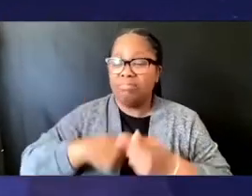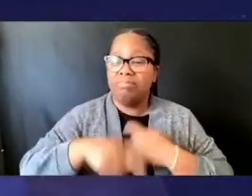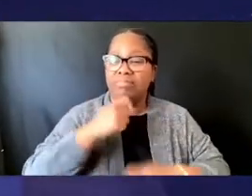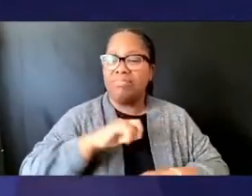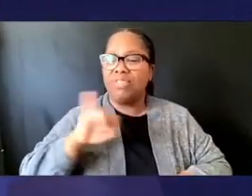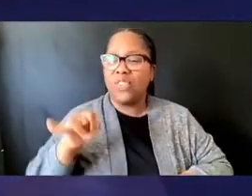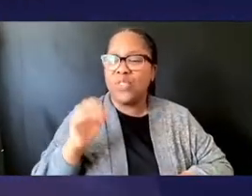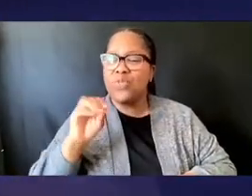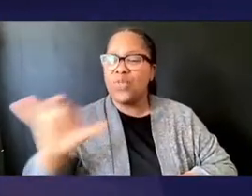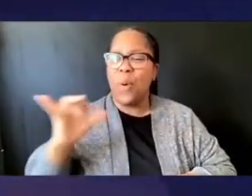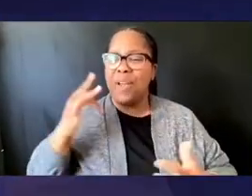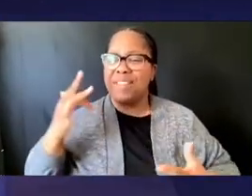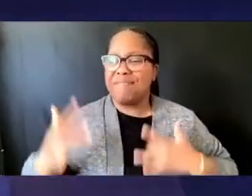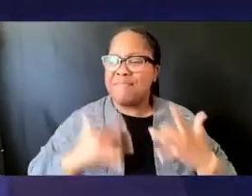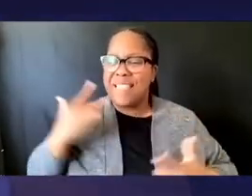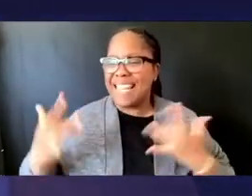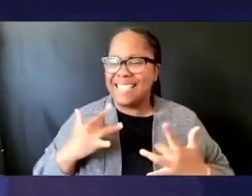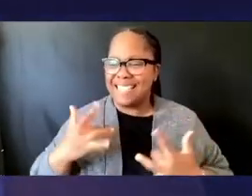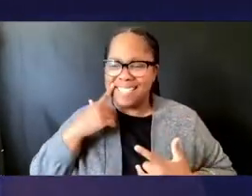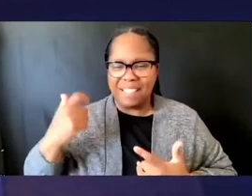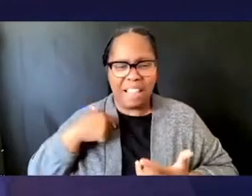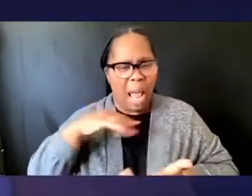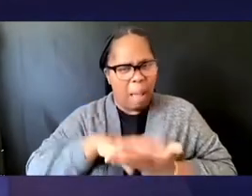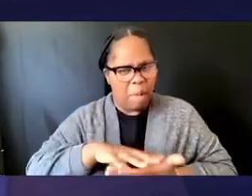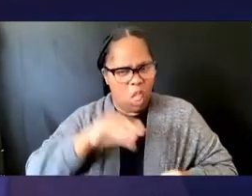for I am learning to be love myself and my people.